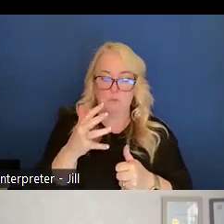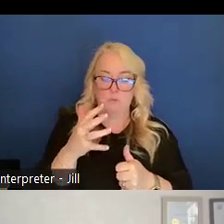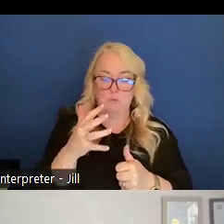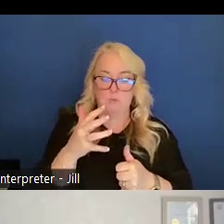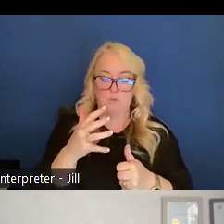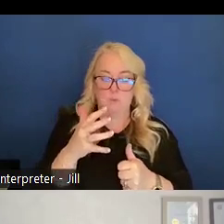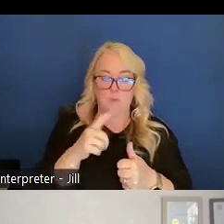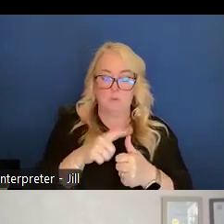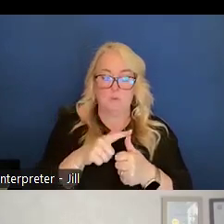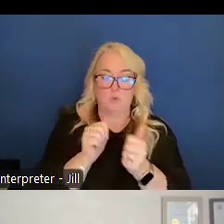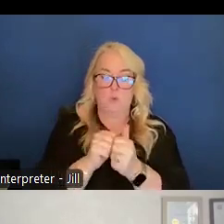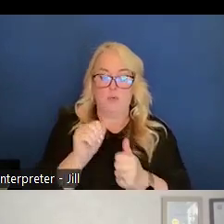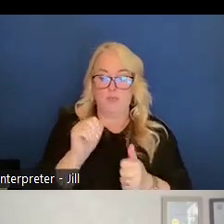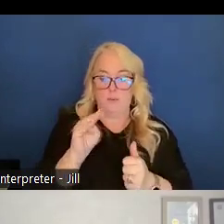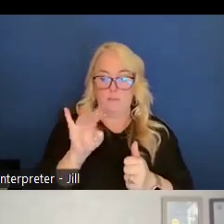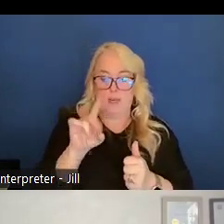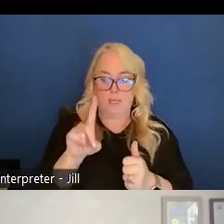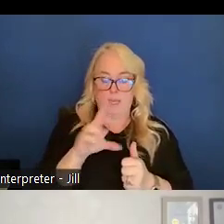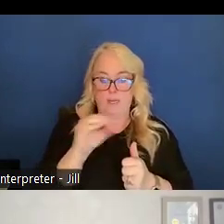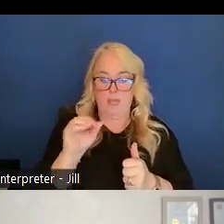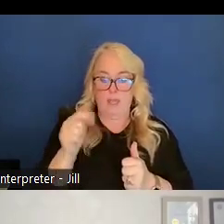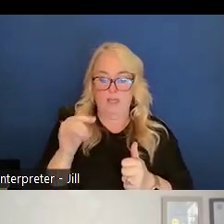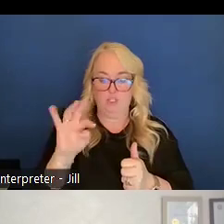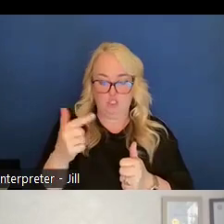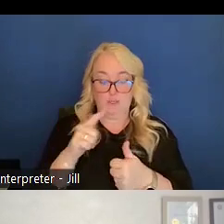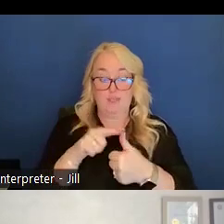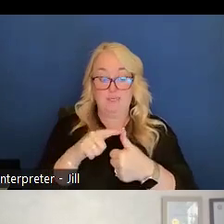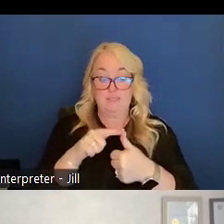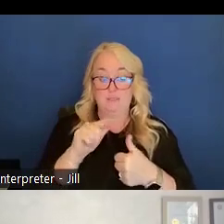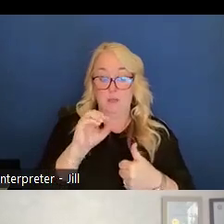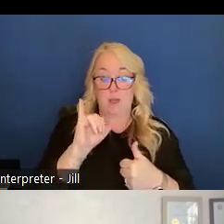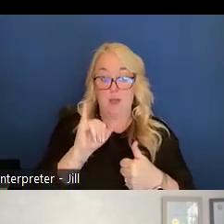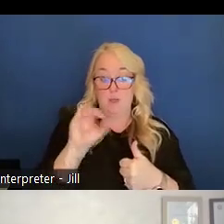with Medicaid and Aging―the IO waiver is the most populated out